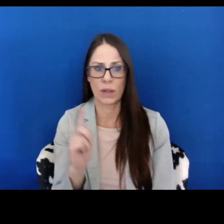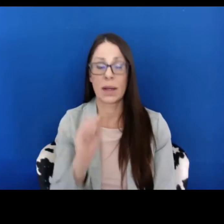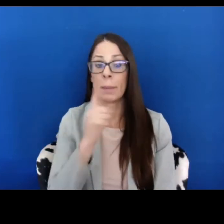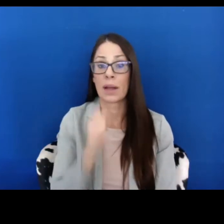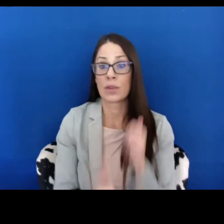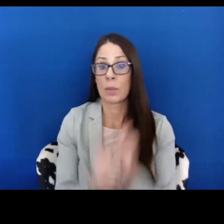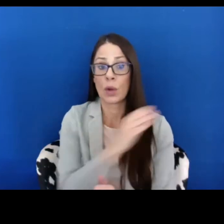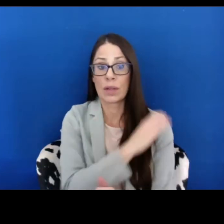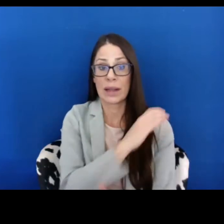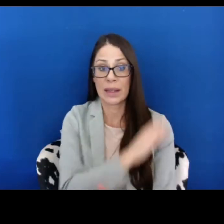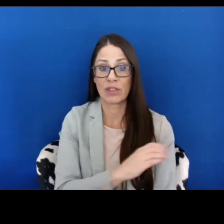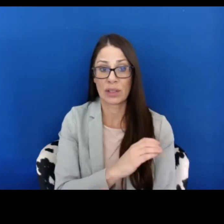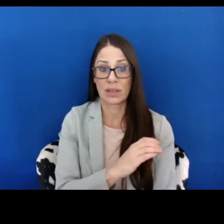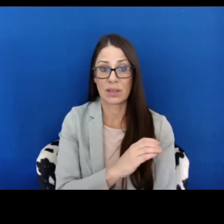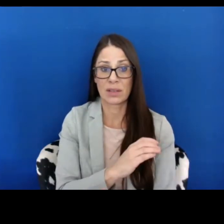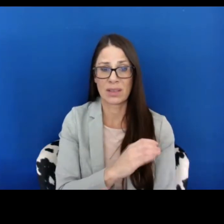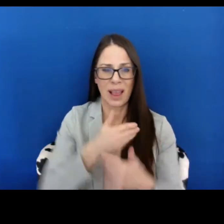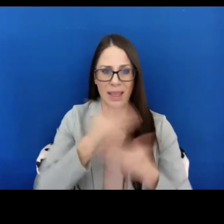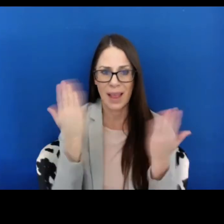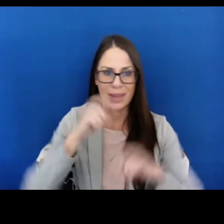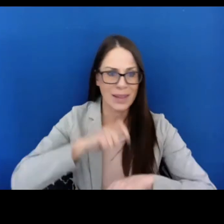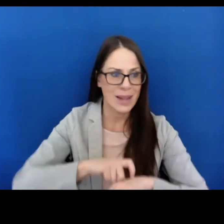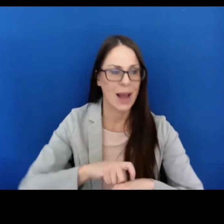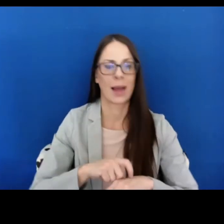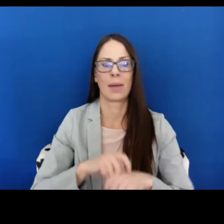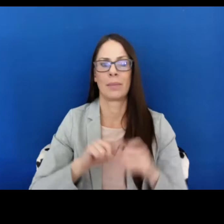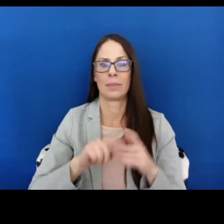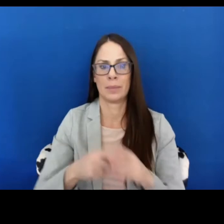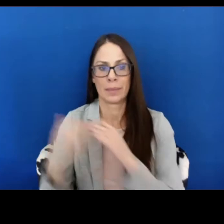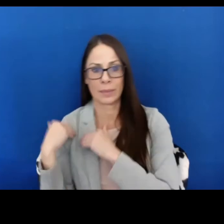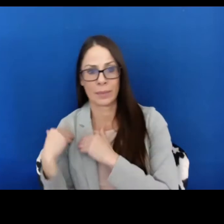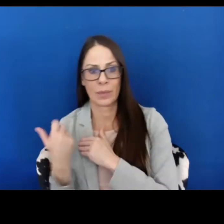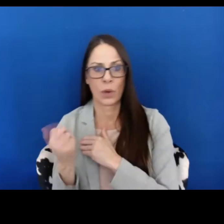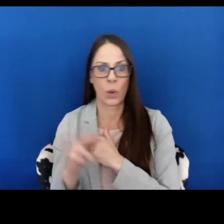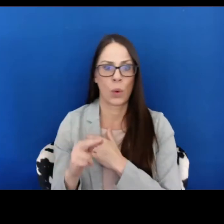lack the time in practice or resources necessary 15:25:58 to work closely with non and speaking